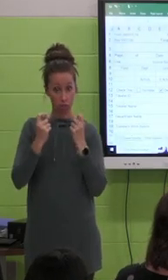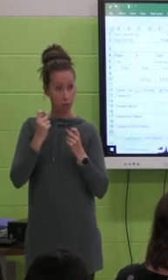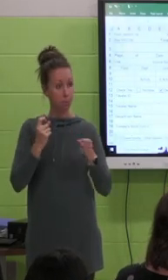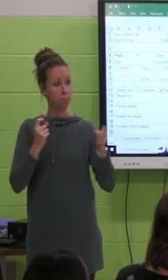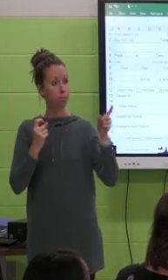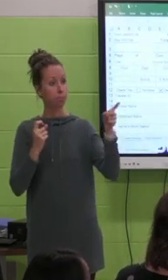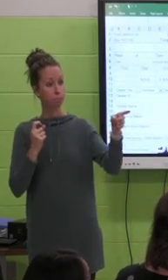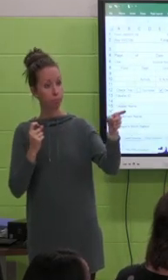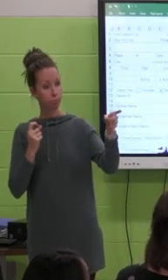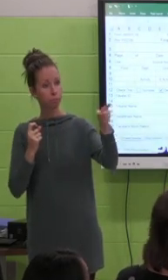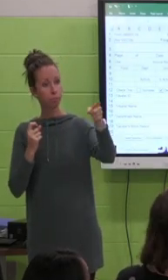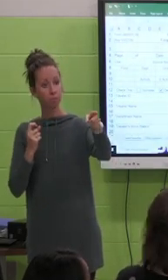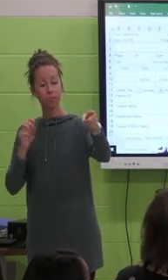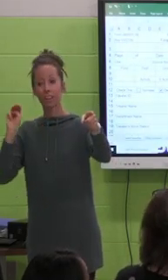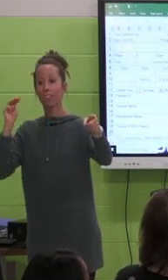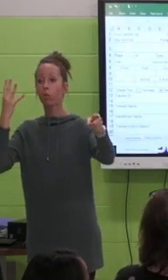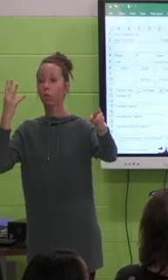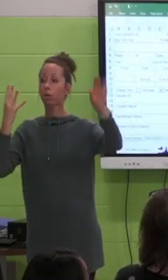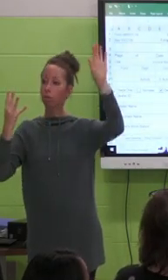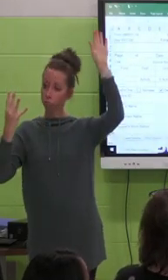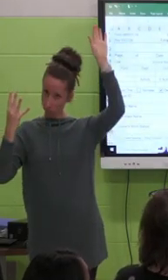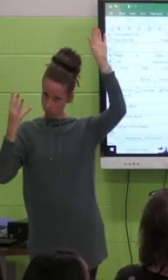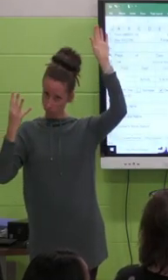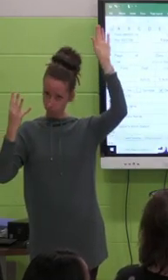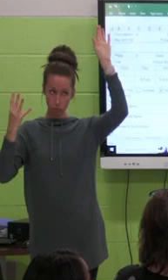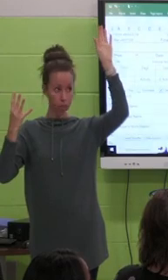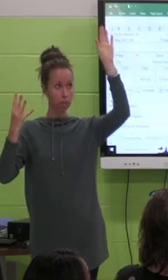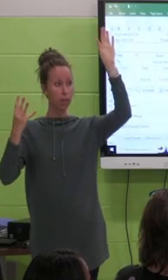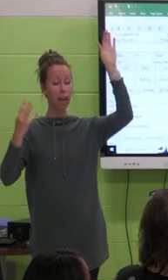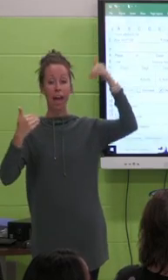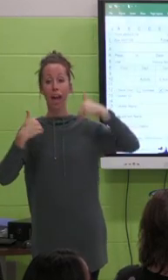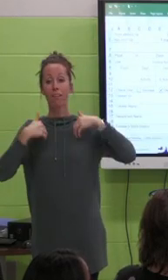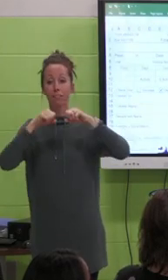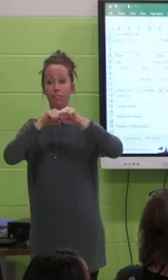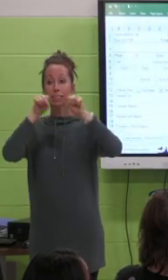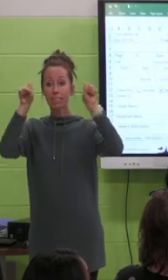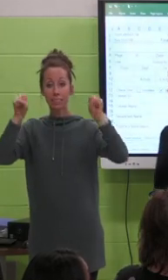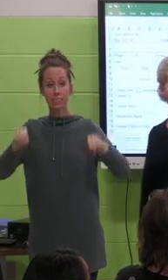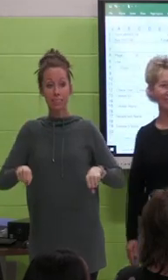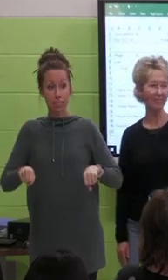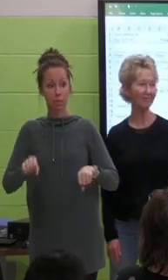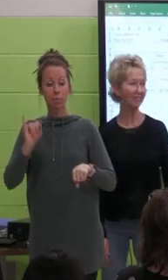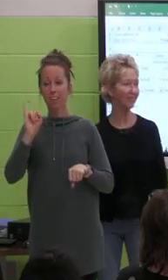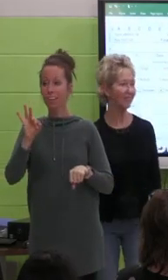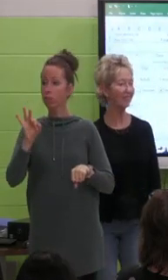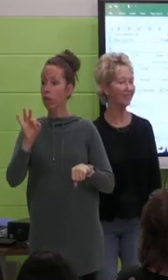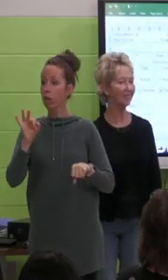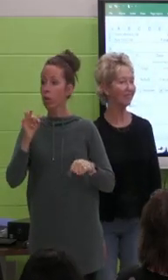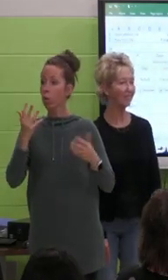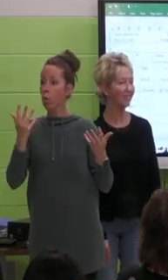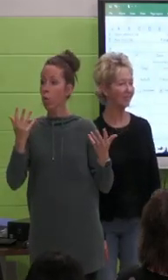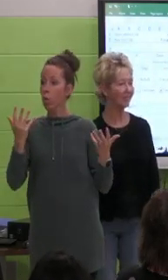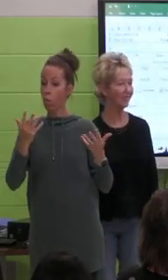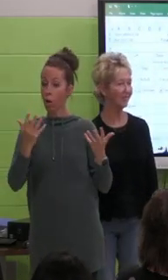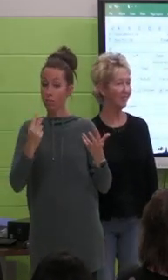a system for unbogging down the ones that have been stuck for six months or more? I am tearing